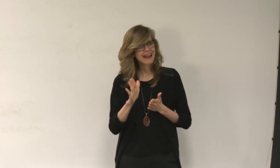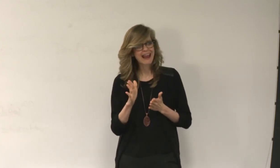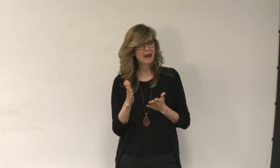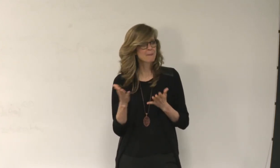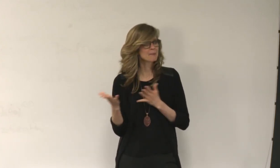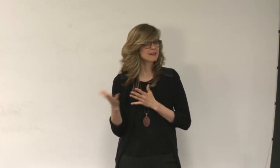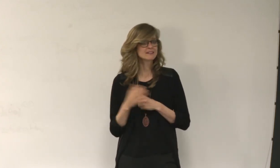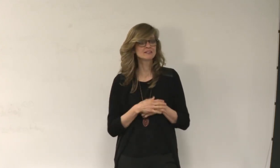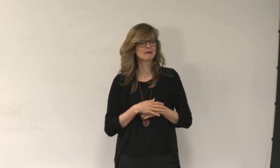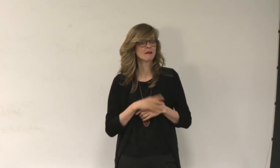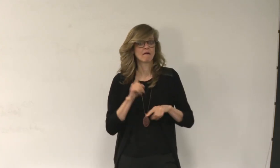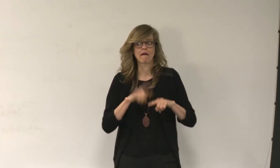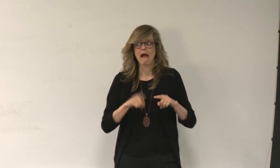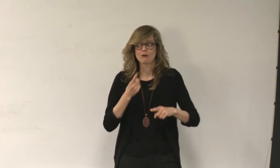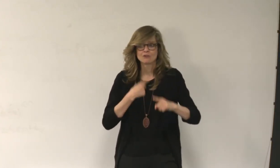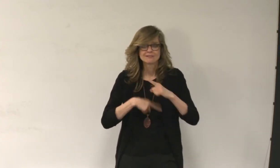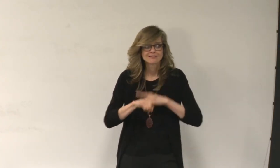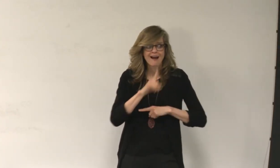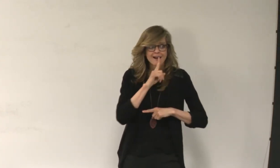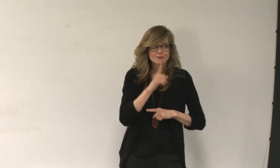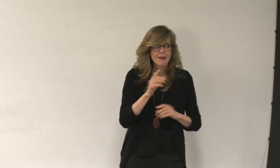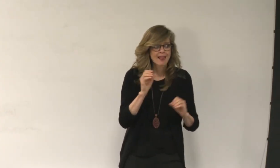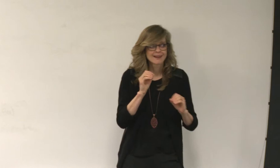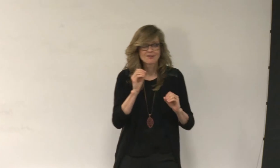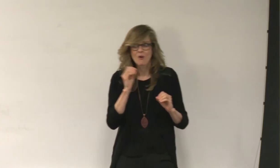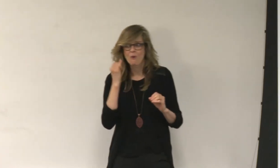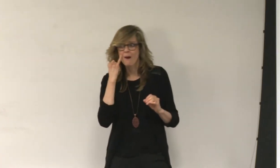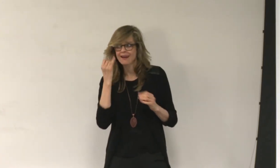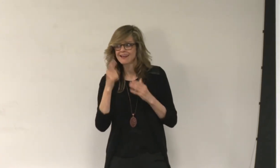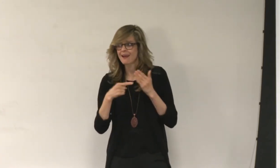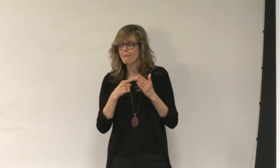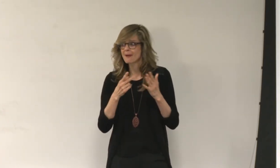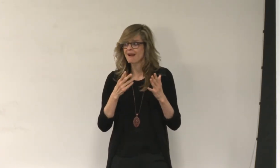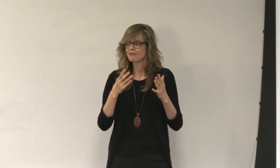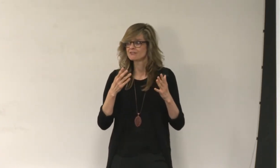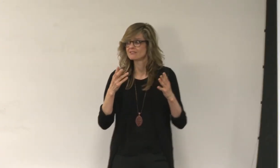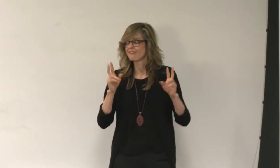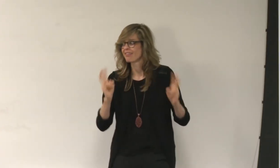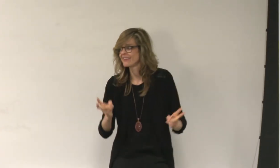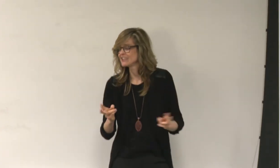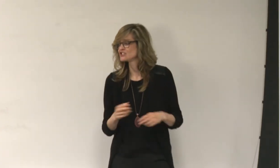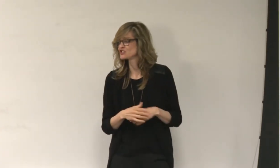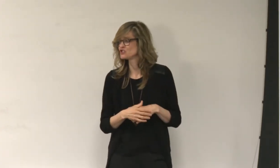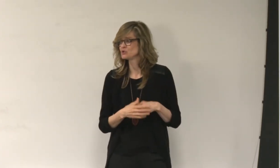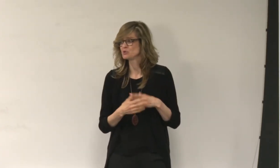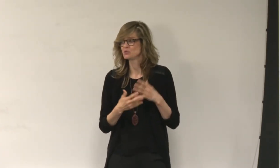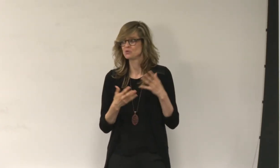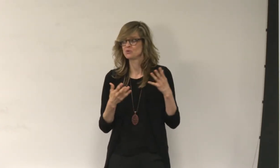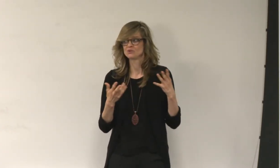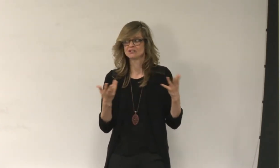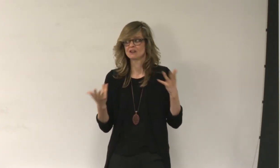THEY CLOSED CAMPUS. IT WAS CLOSED. AND REALLY, I COULDN'T SIGN WELL AT THAT TIME,